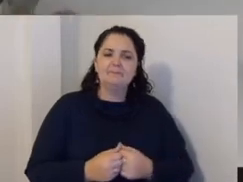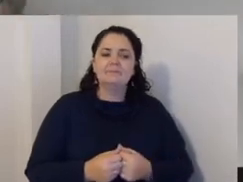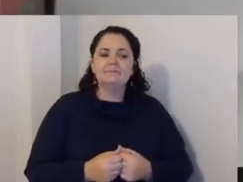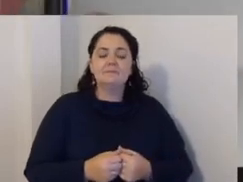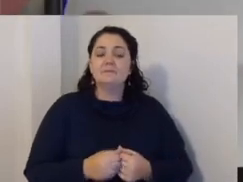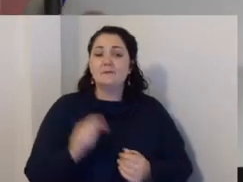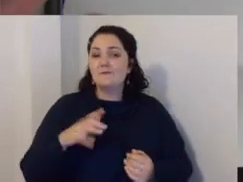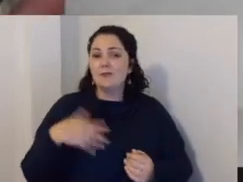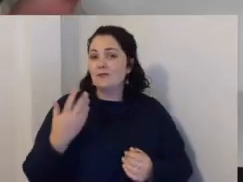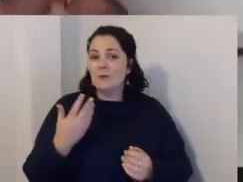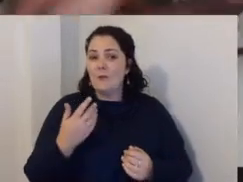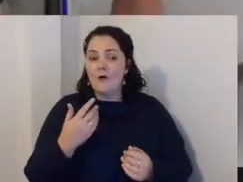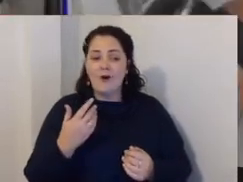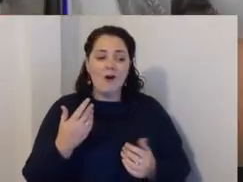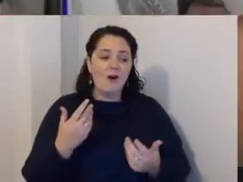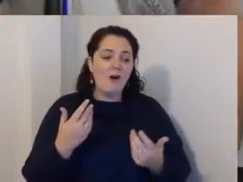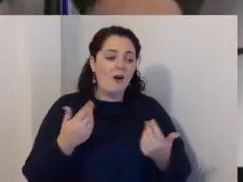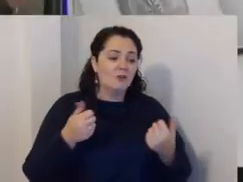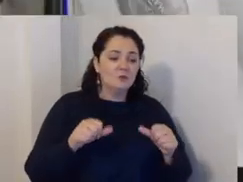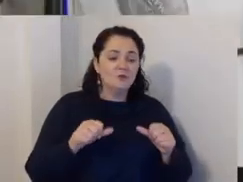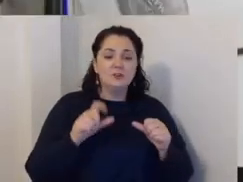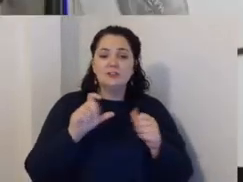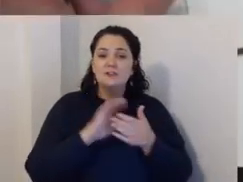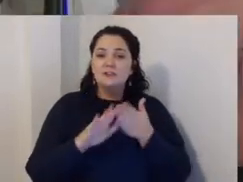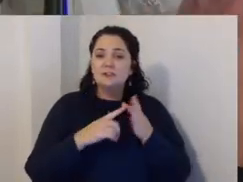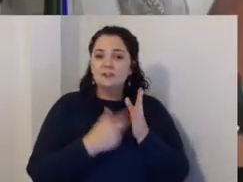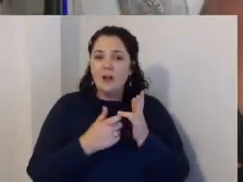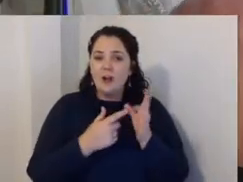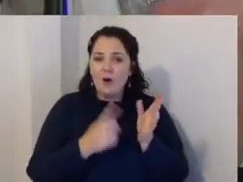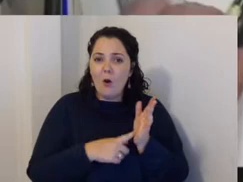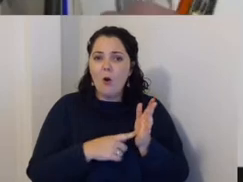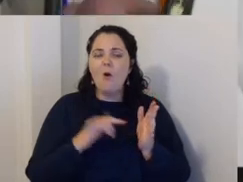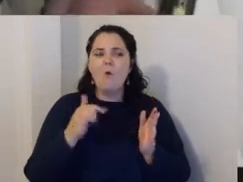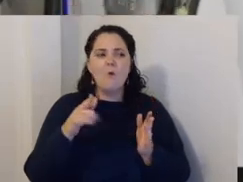can work baking paper or you can use a nicer sheet of trace paper if you have a pad of trace paper